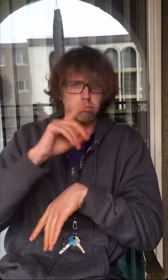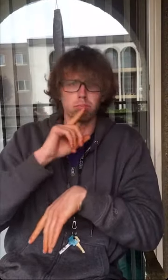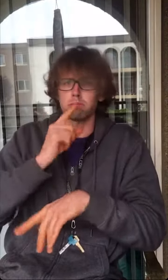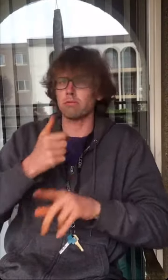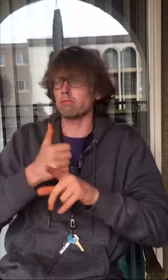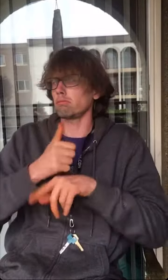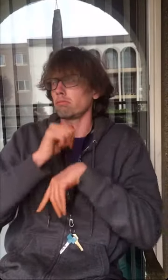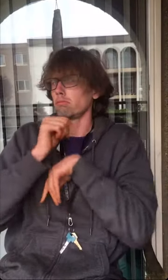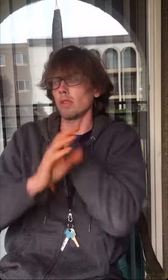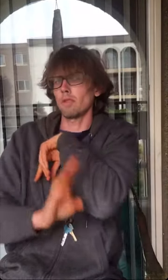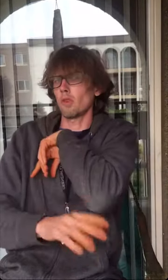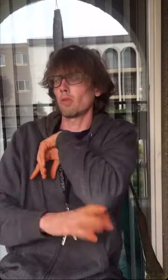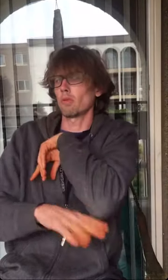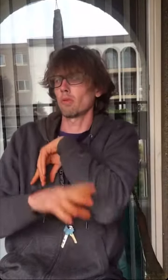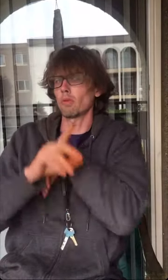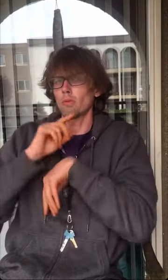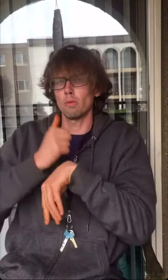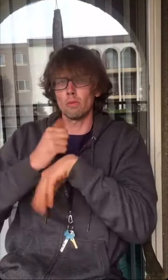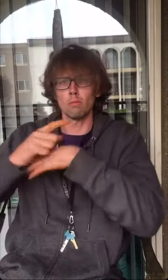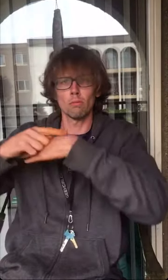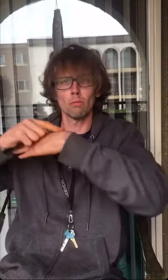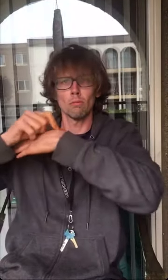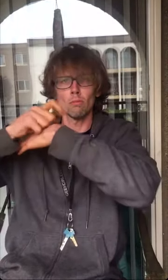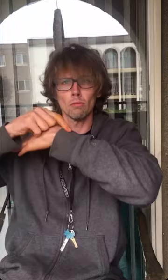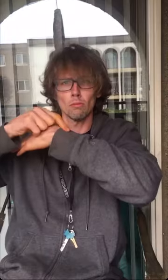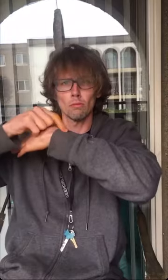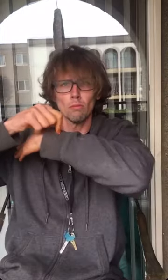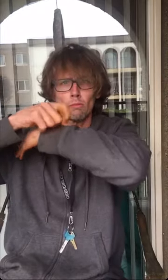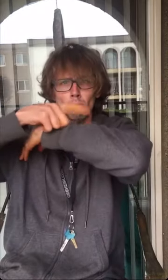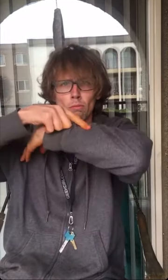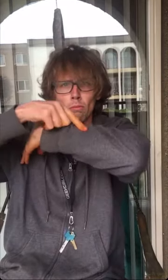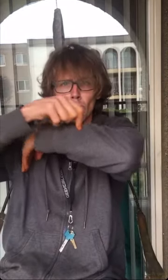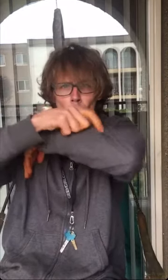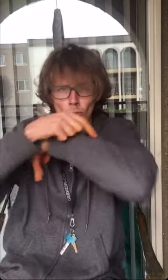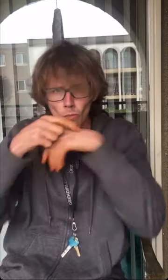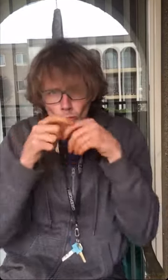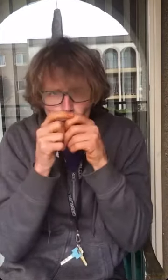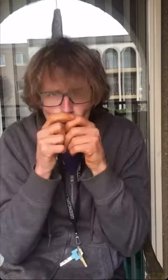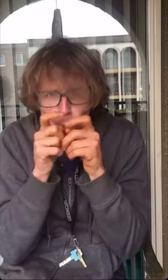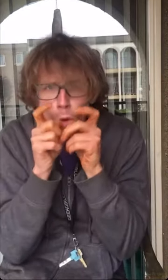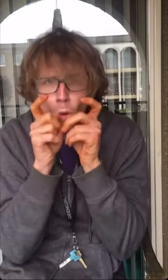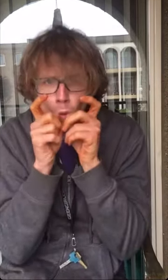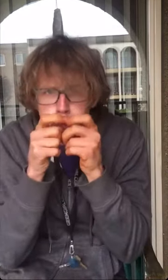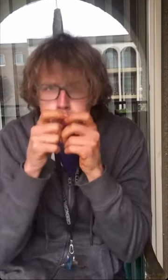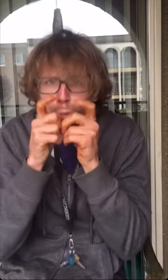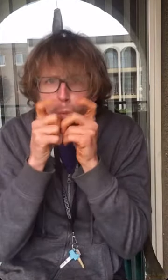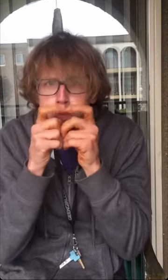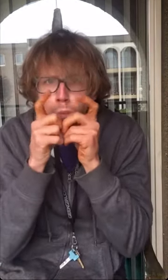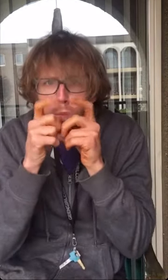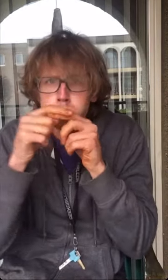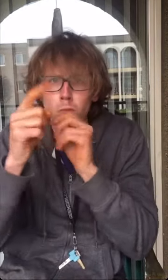it's not Fall. It was a caterpillar out for a snack,